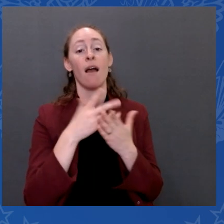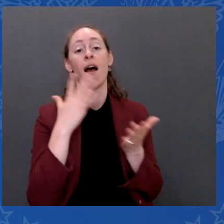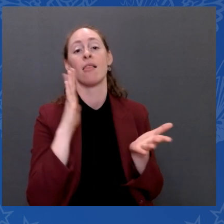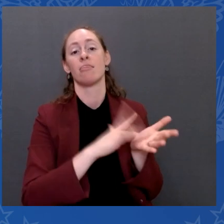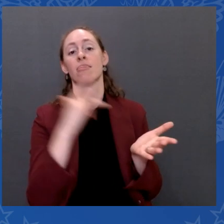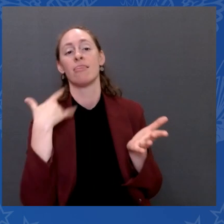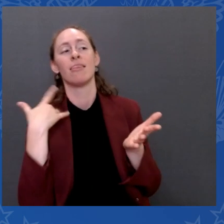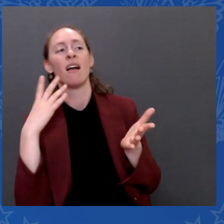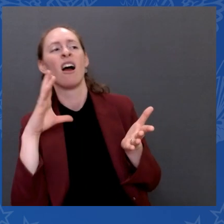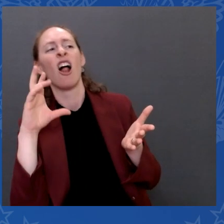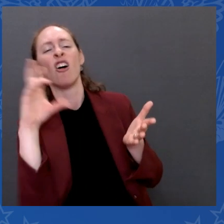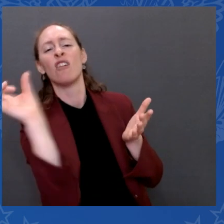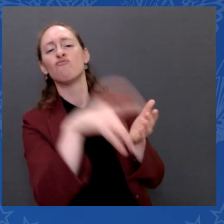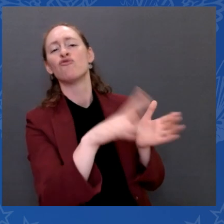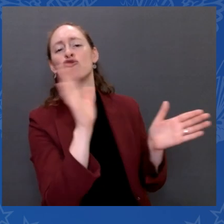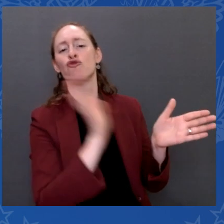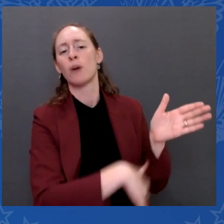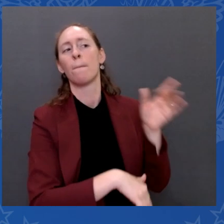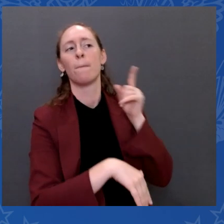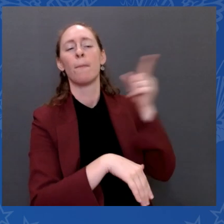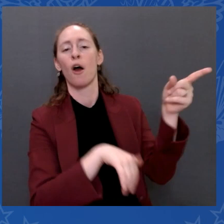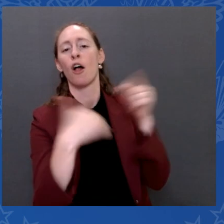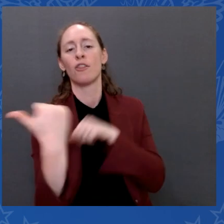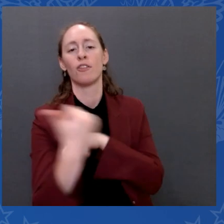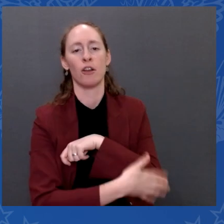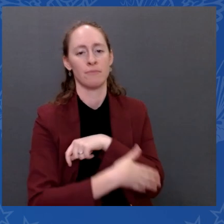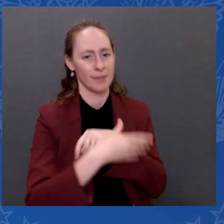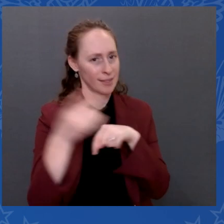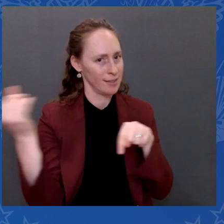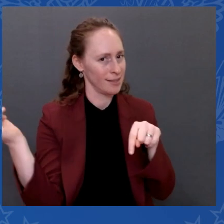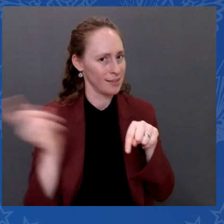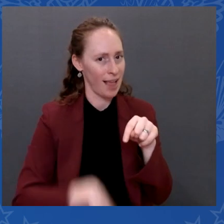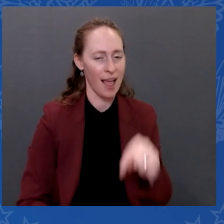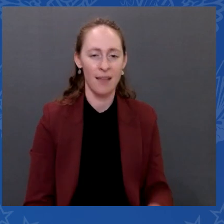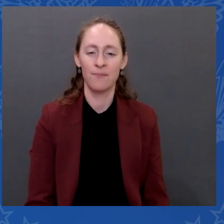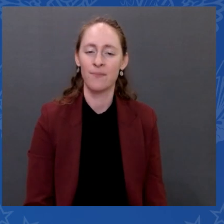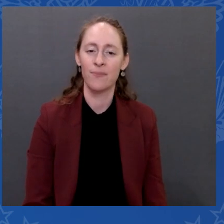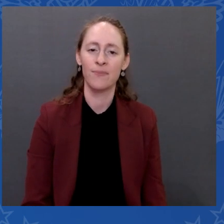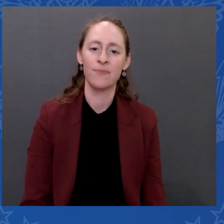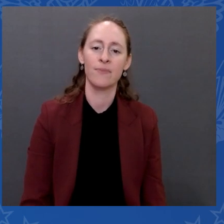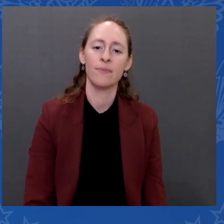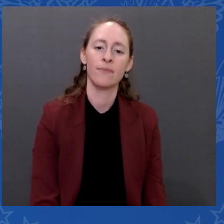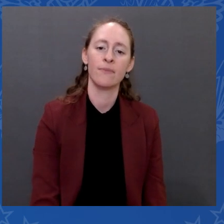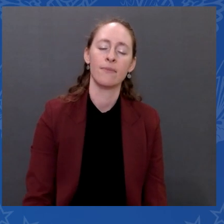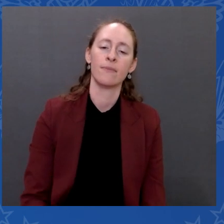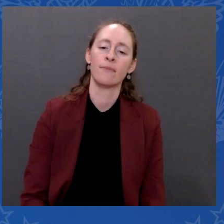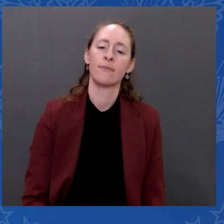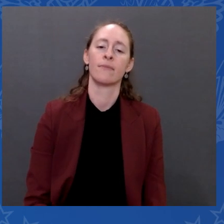That means that it will help grow -- us grow this industry right here in the USA for the long term.